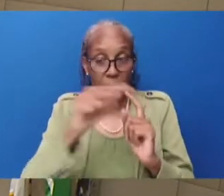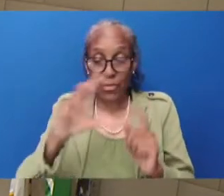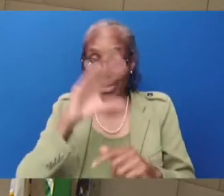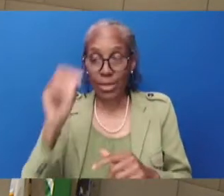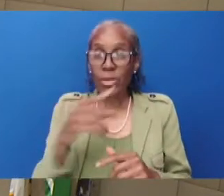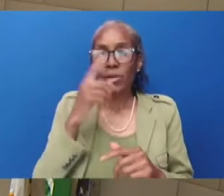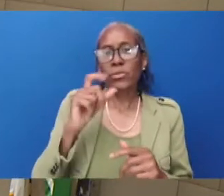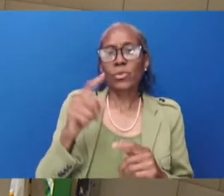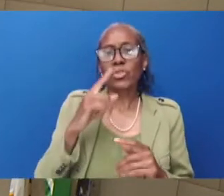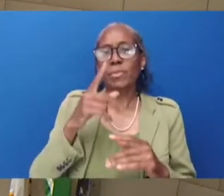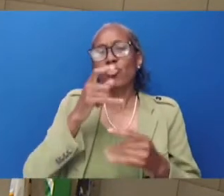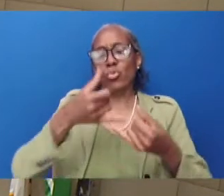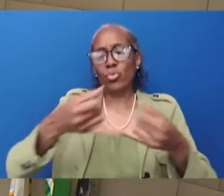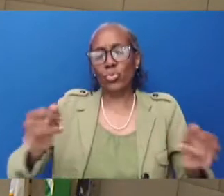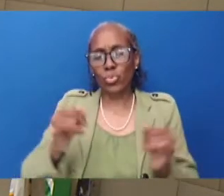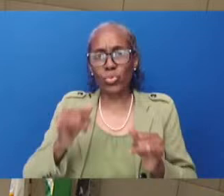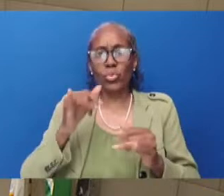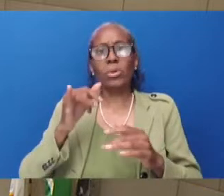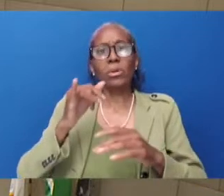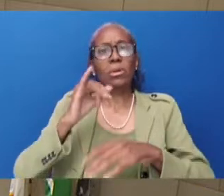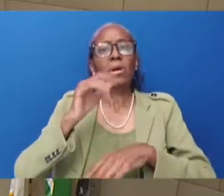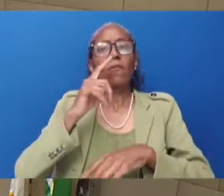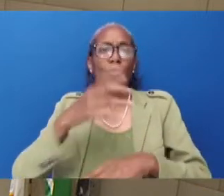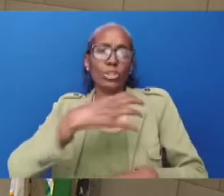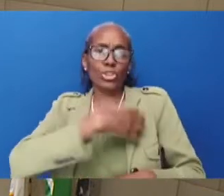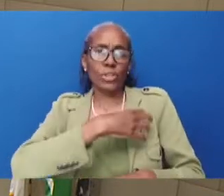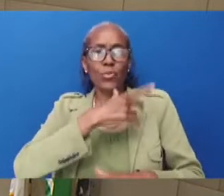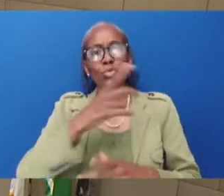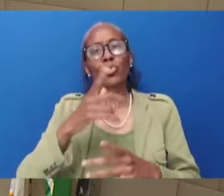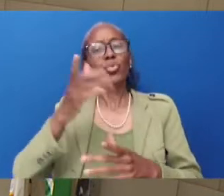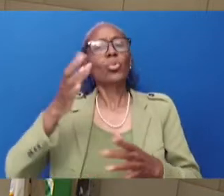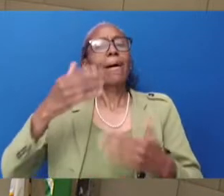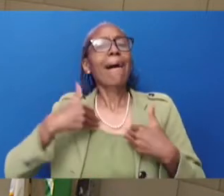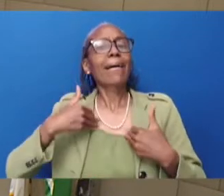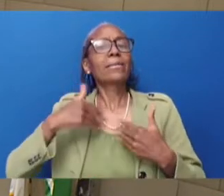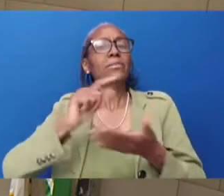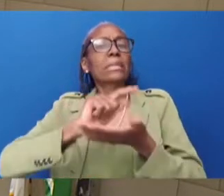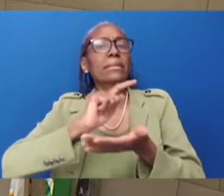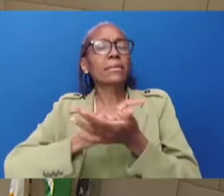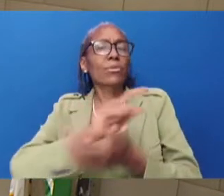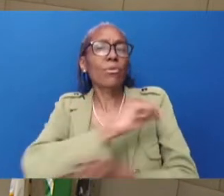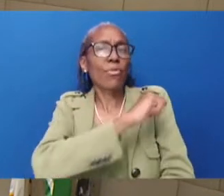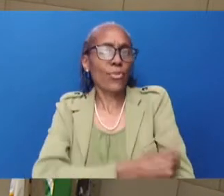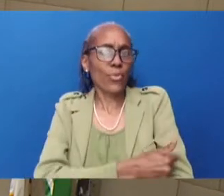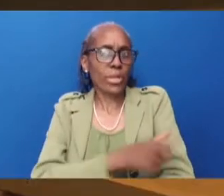YOU WANT TO TALK ABOUT WHAT YOU'VE BEEN DOING? BECAUSE THERE'S A QUESTION